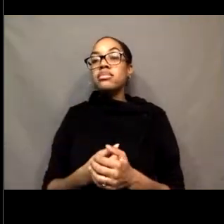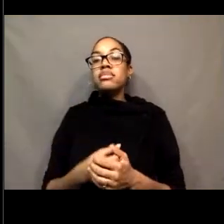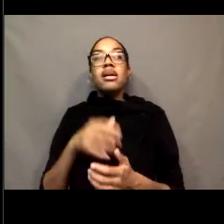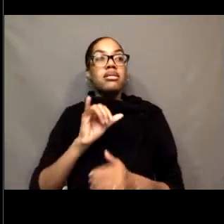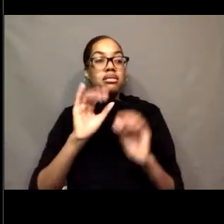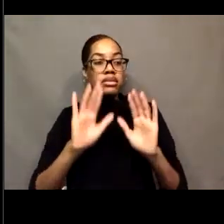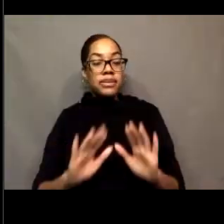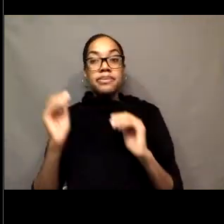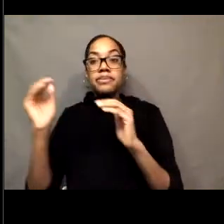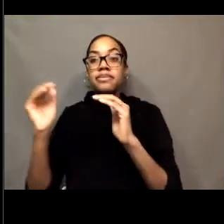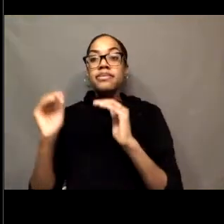how old they get to be.